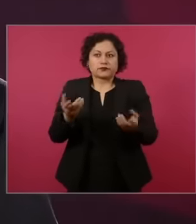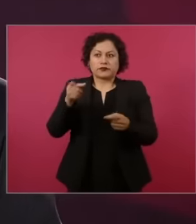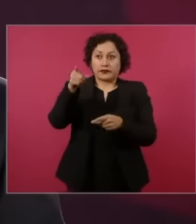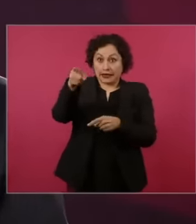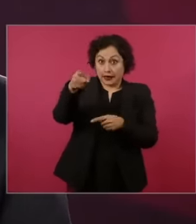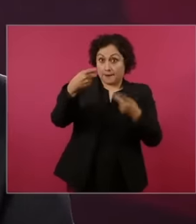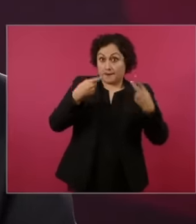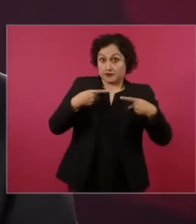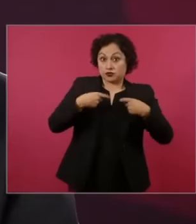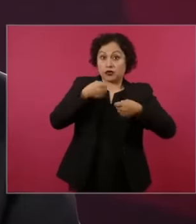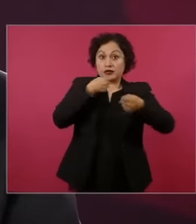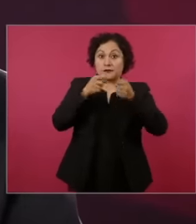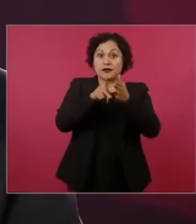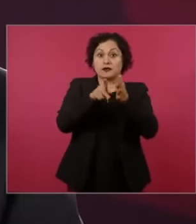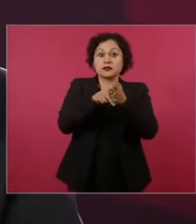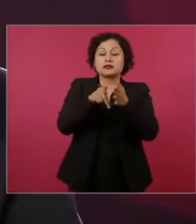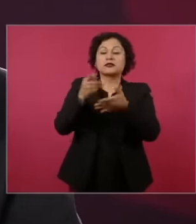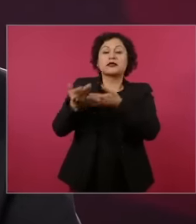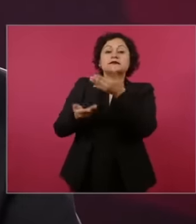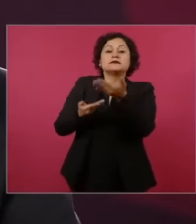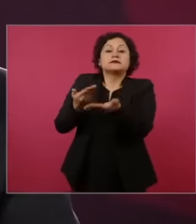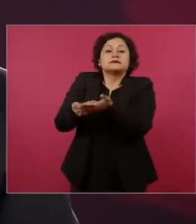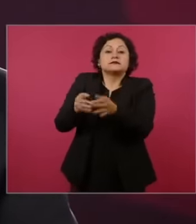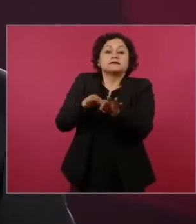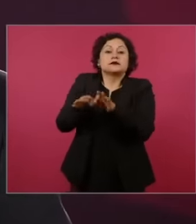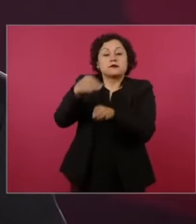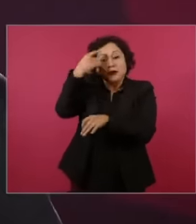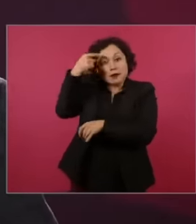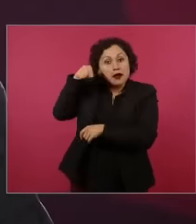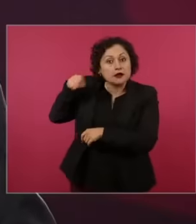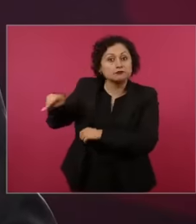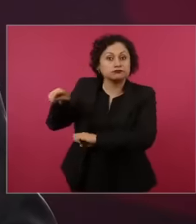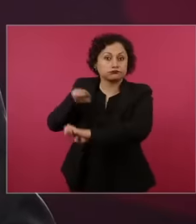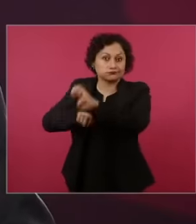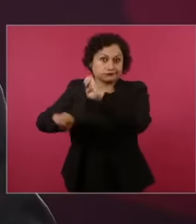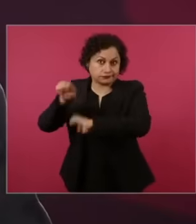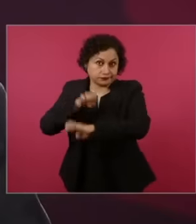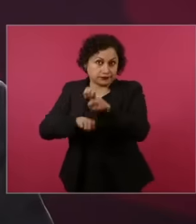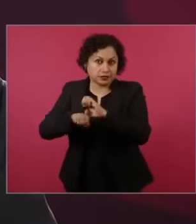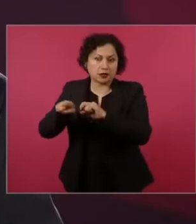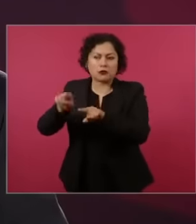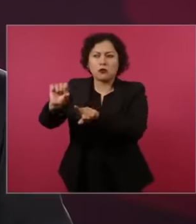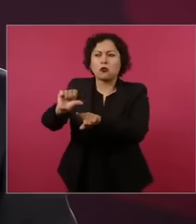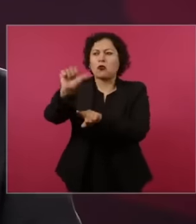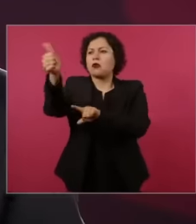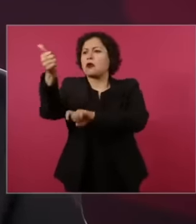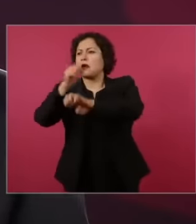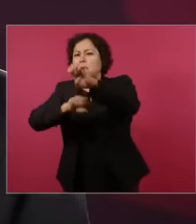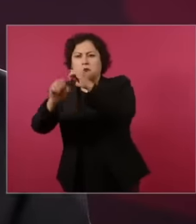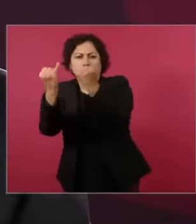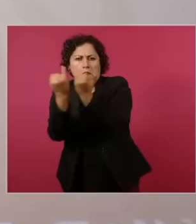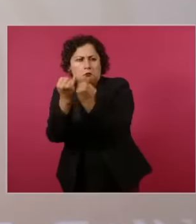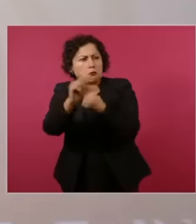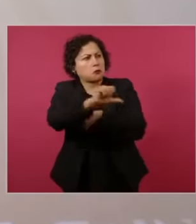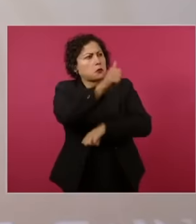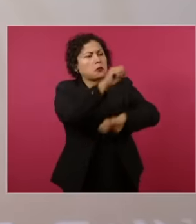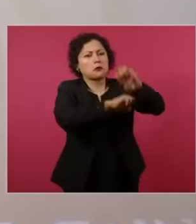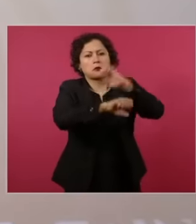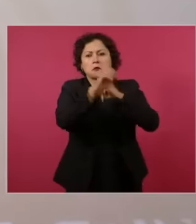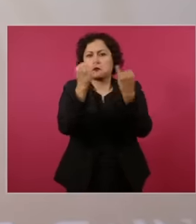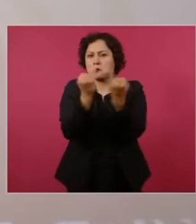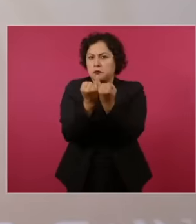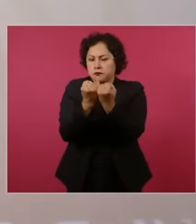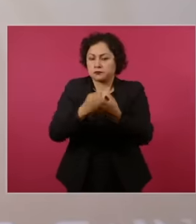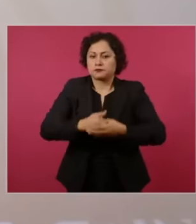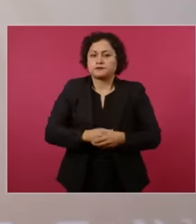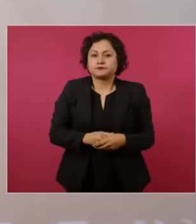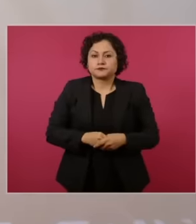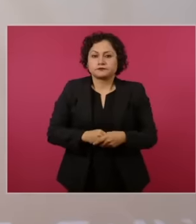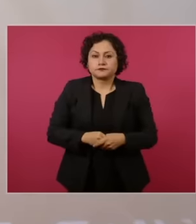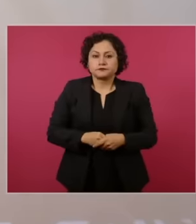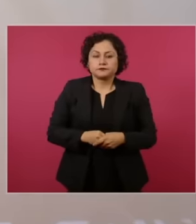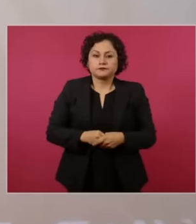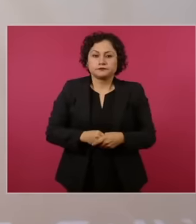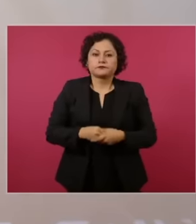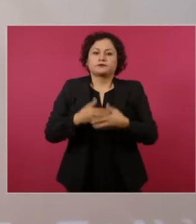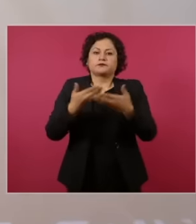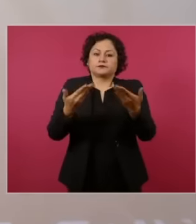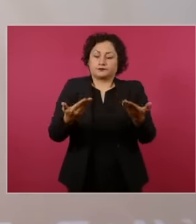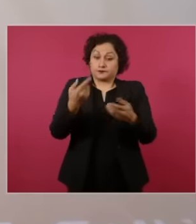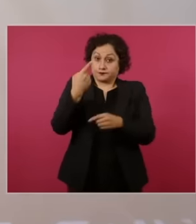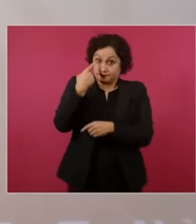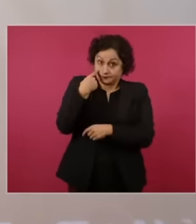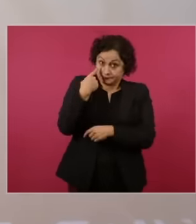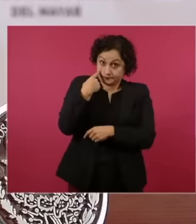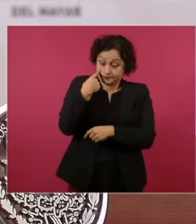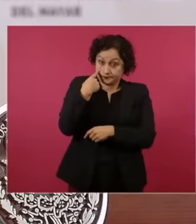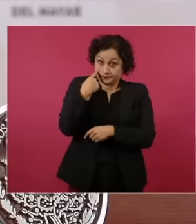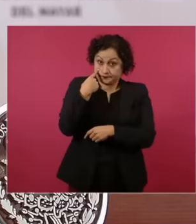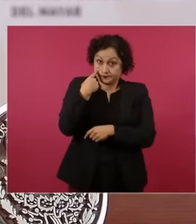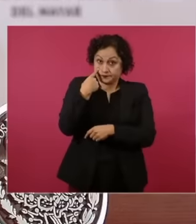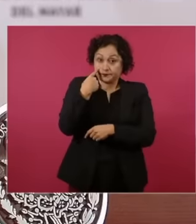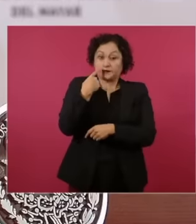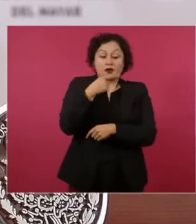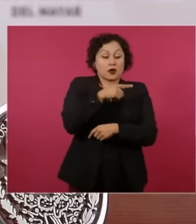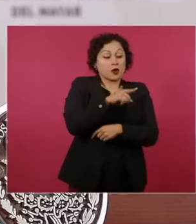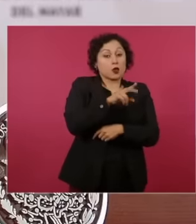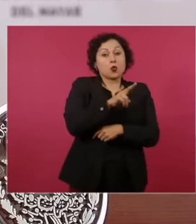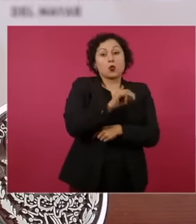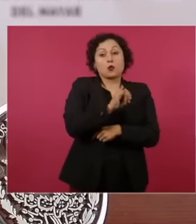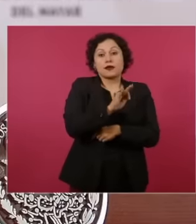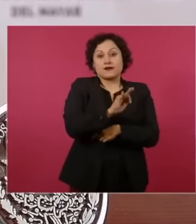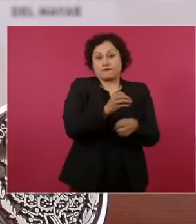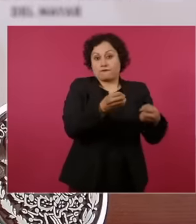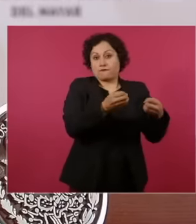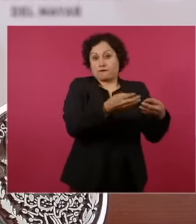are not part of it. services there and in other places now the complaint filed years ago against